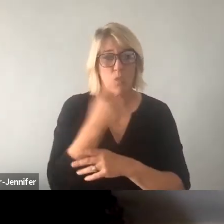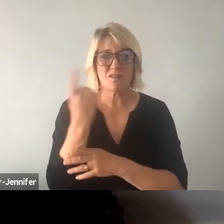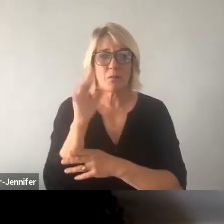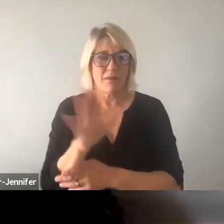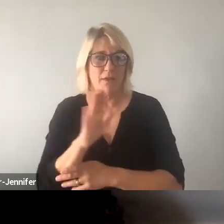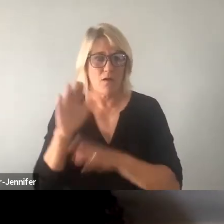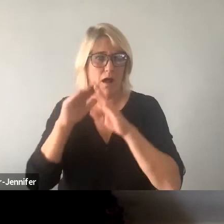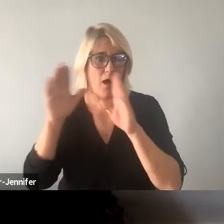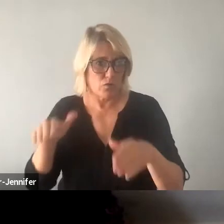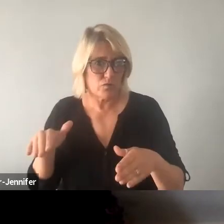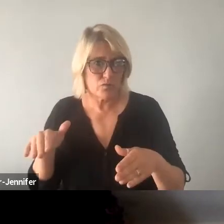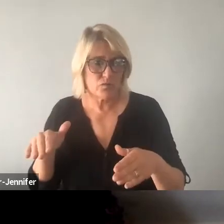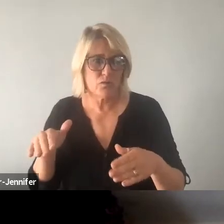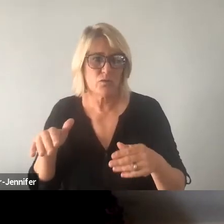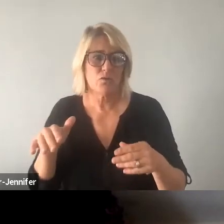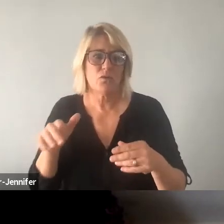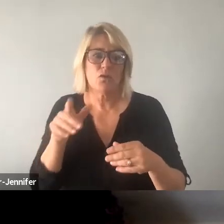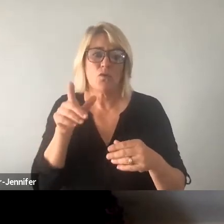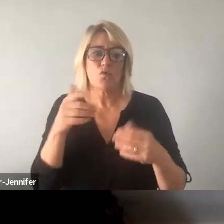think, across the country during the pandemic are people who have family